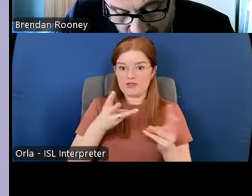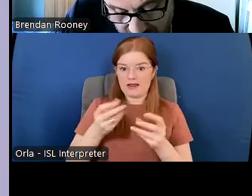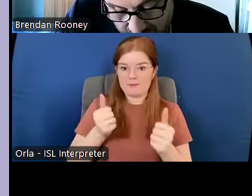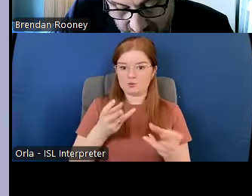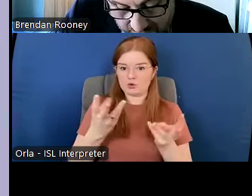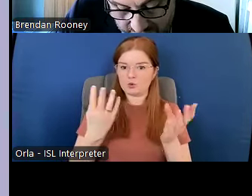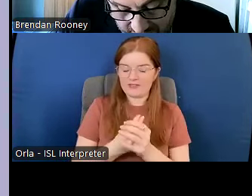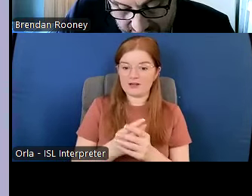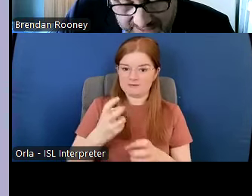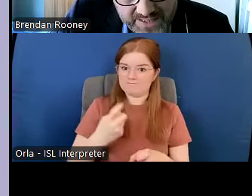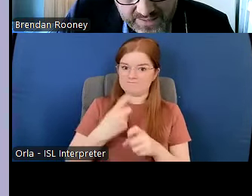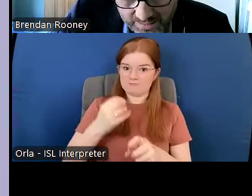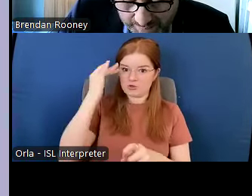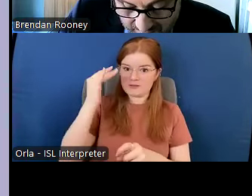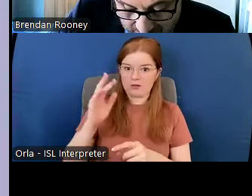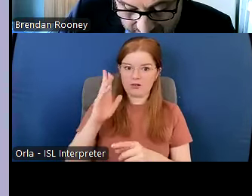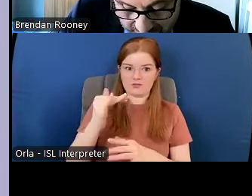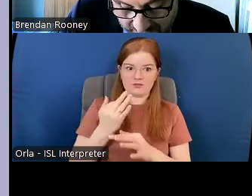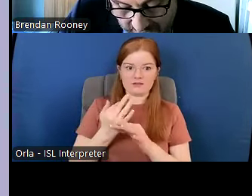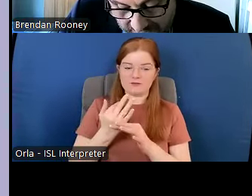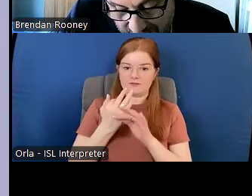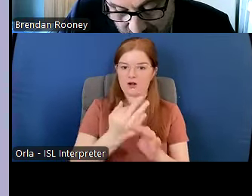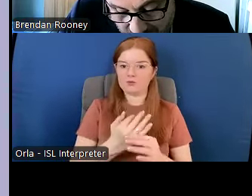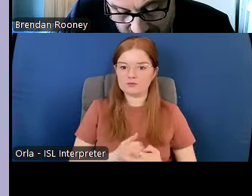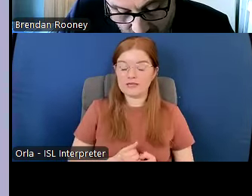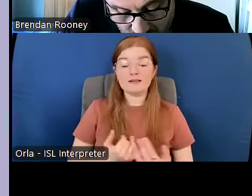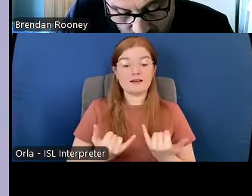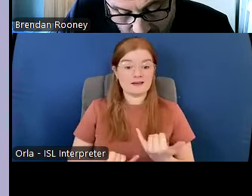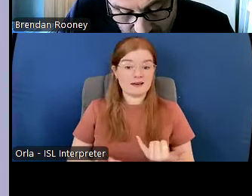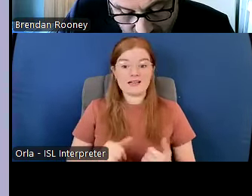strict principles that dictated their appearance. Indeed, Jellet and Hone's work